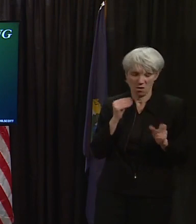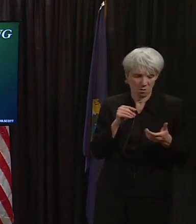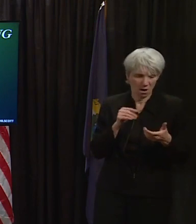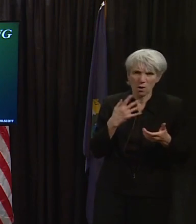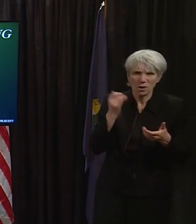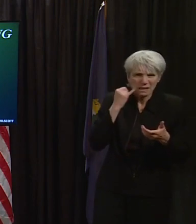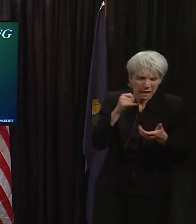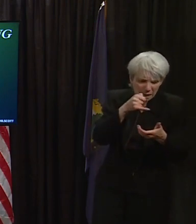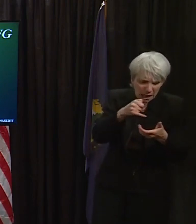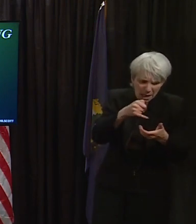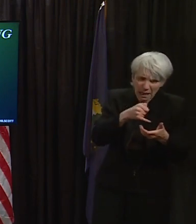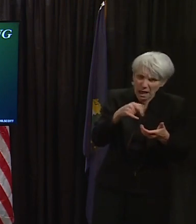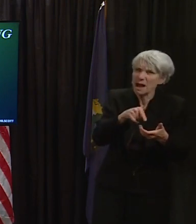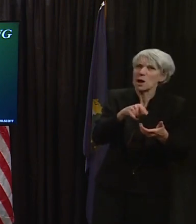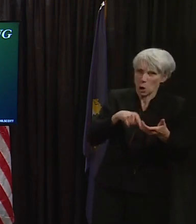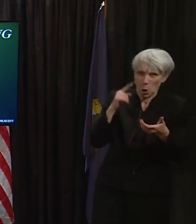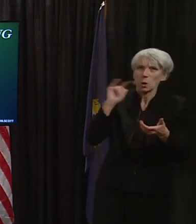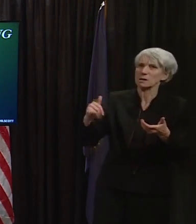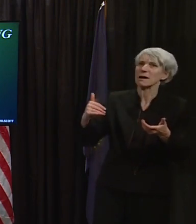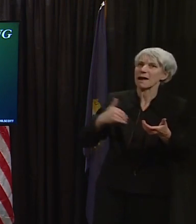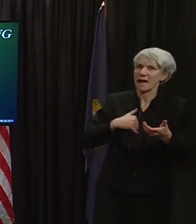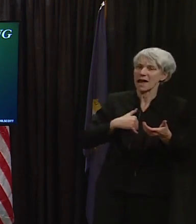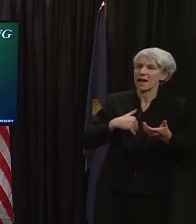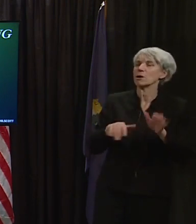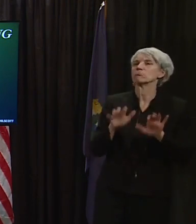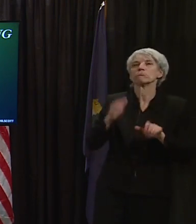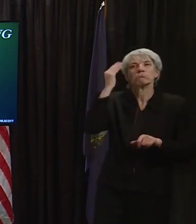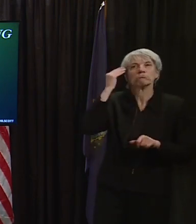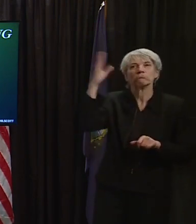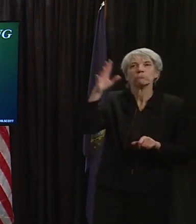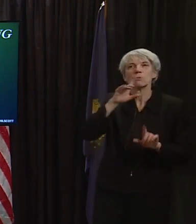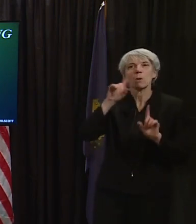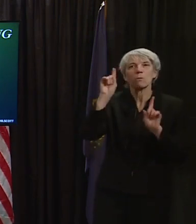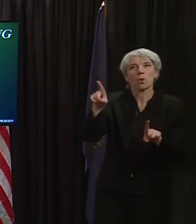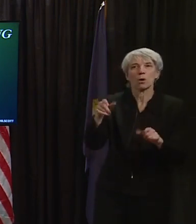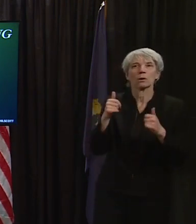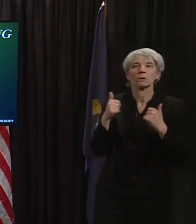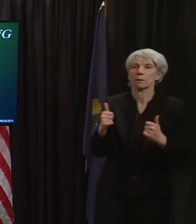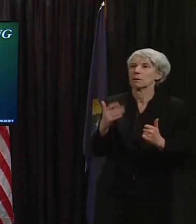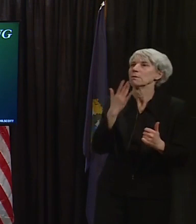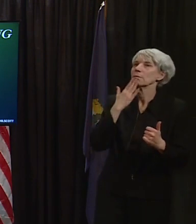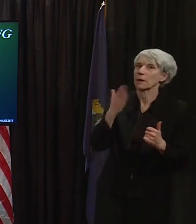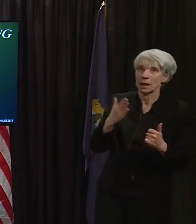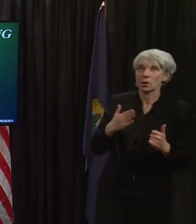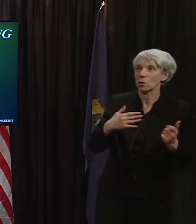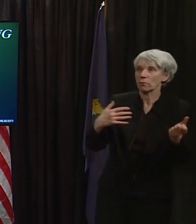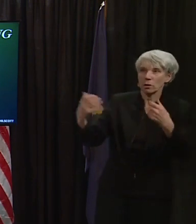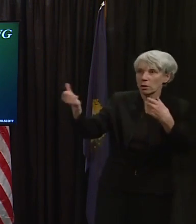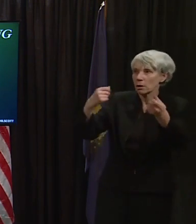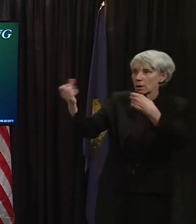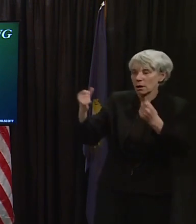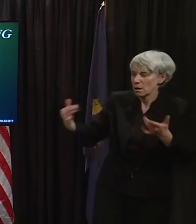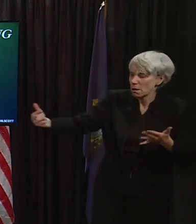Vermont dot gov slash report results so we can better understand covid activity in this state right now.